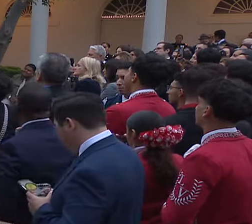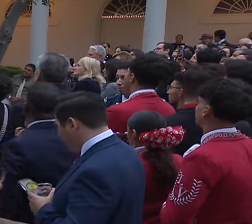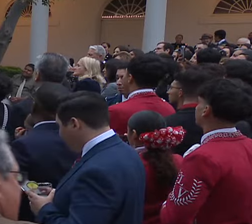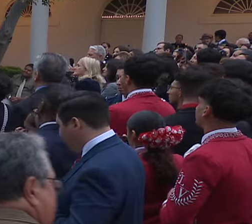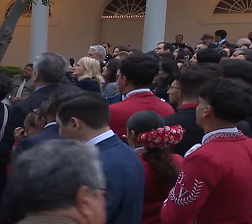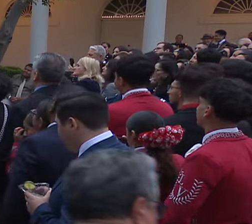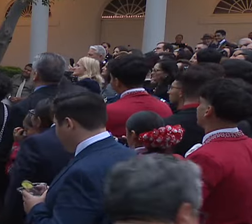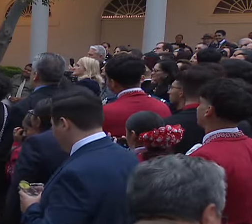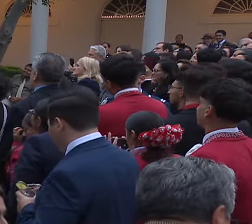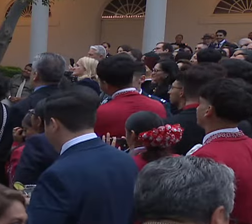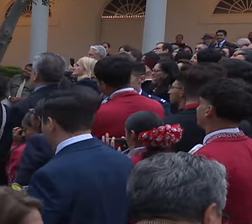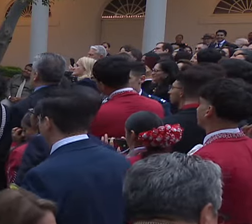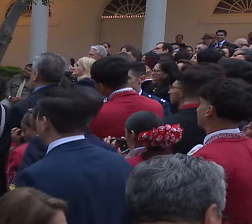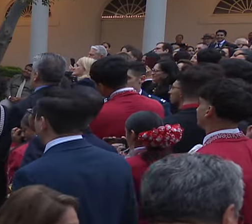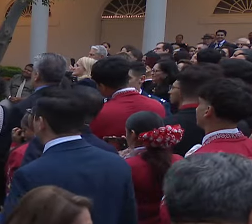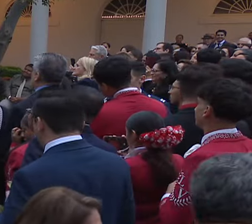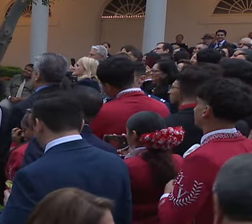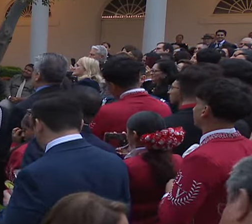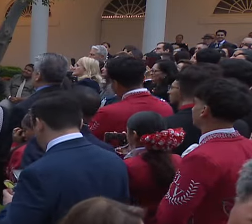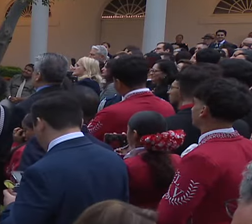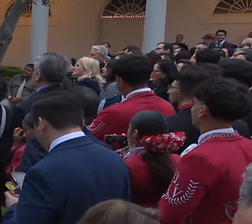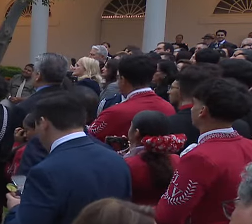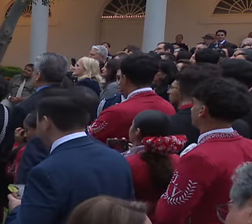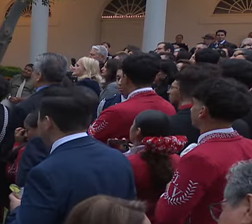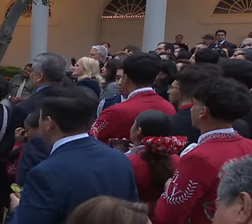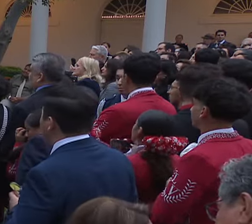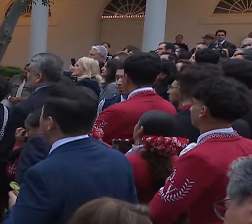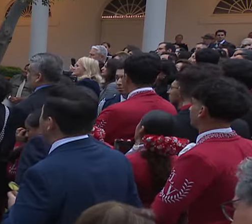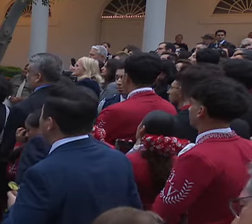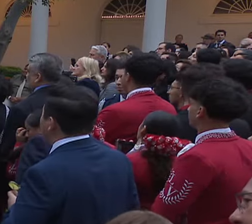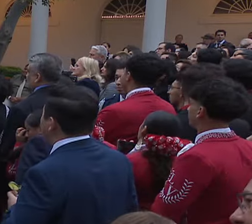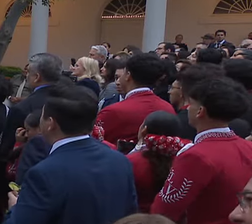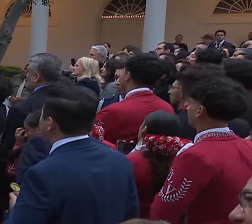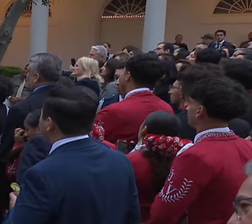It's an absolute honor to be here today. I am an immigrant.